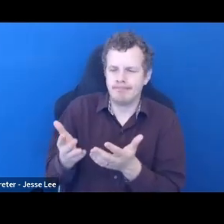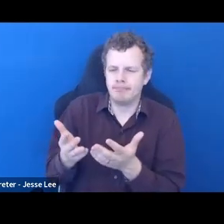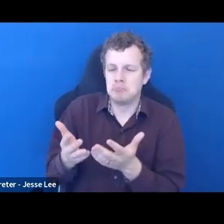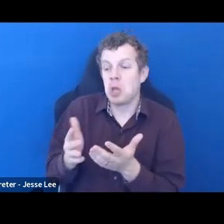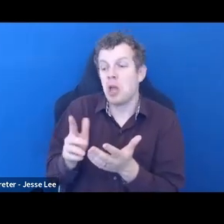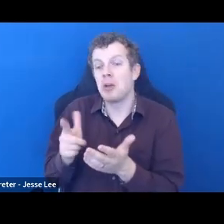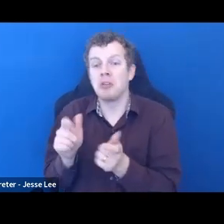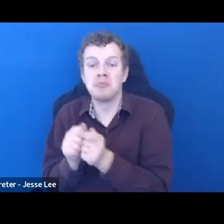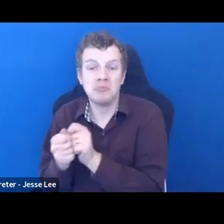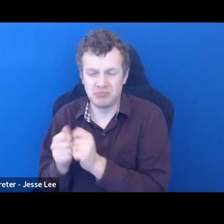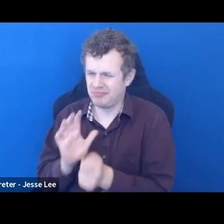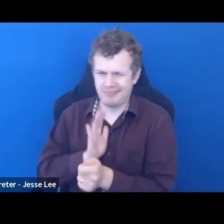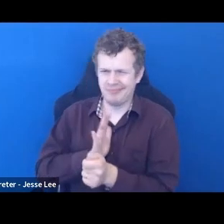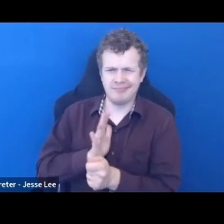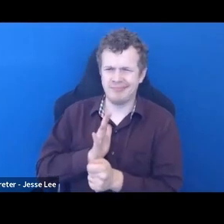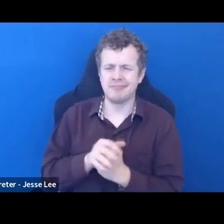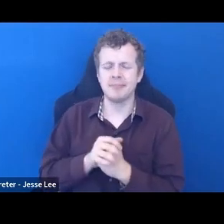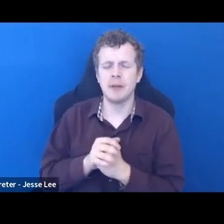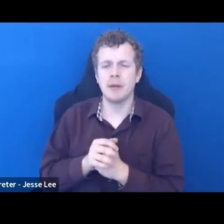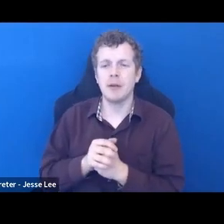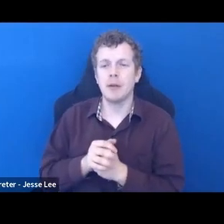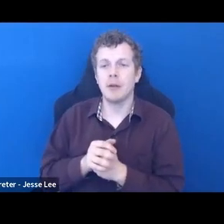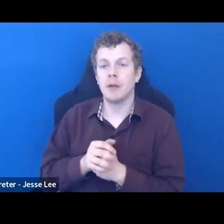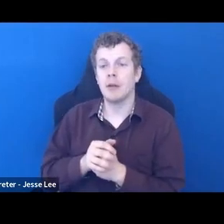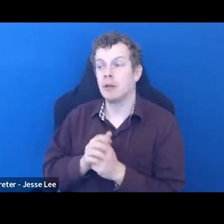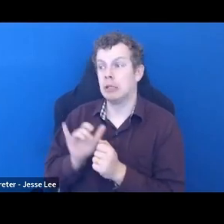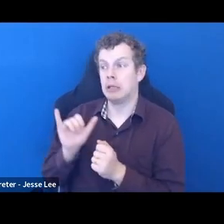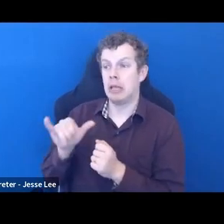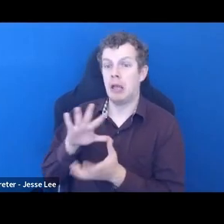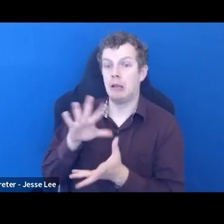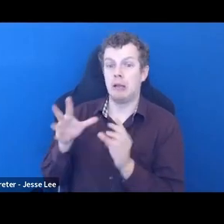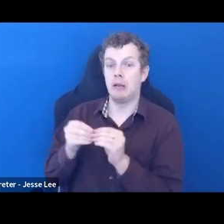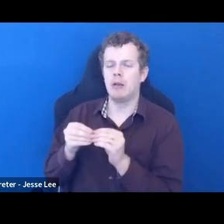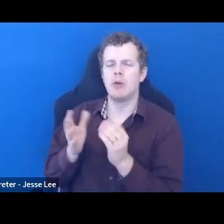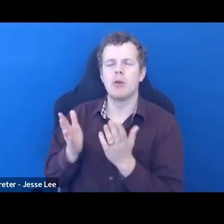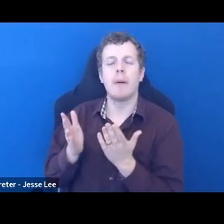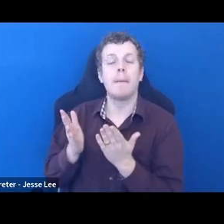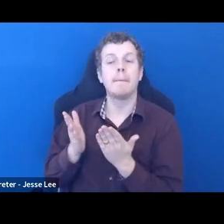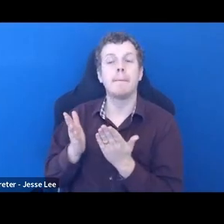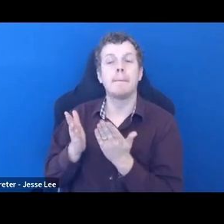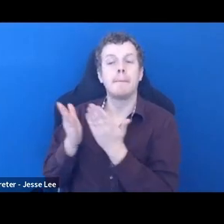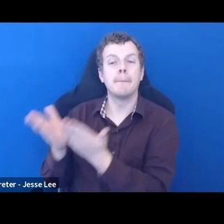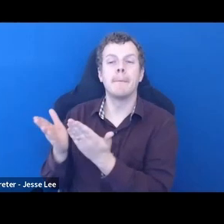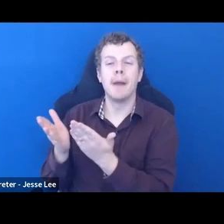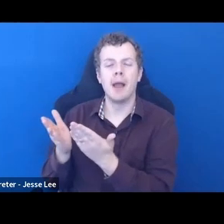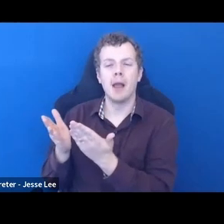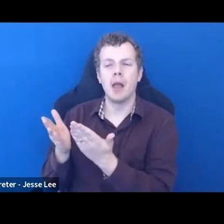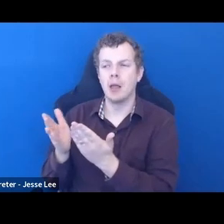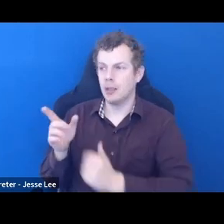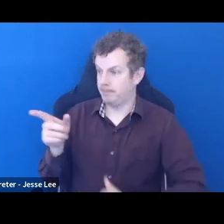And so we - the kind of recommendation from that is to try not to impart this feeling of you have to do it now.